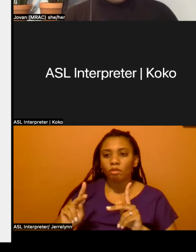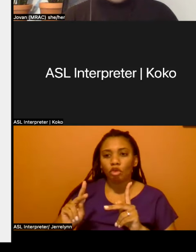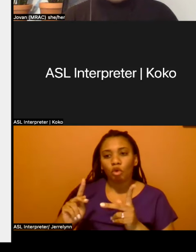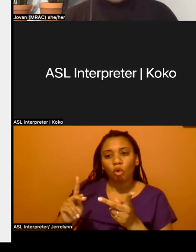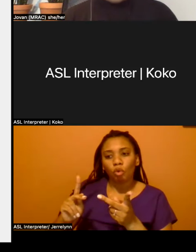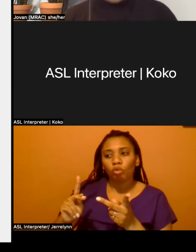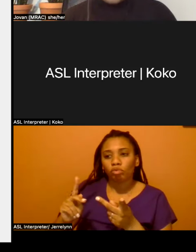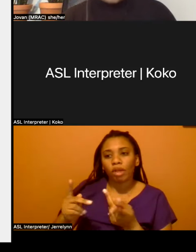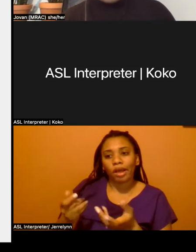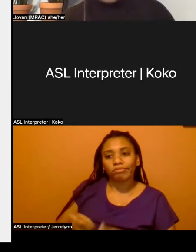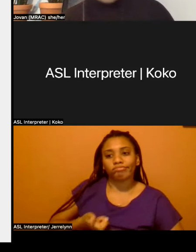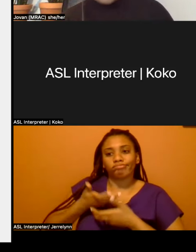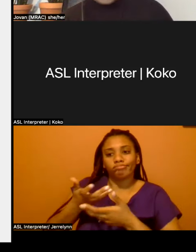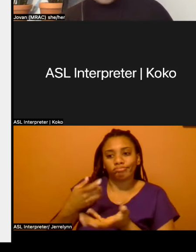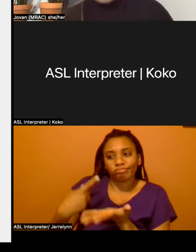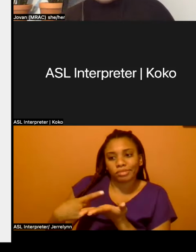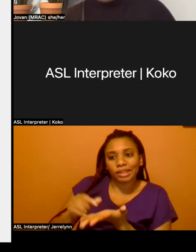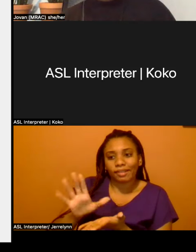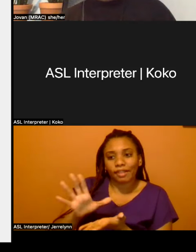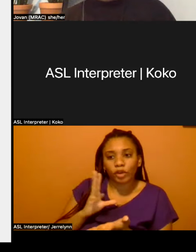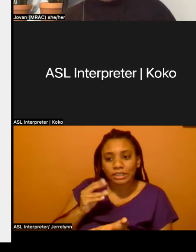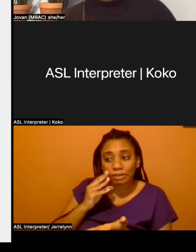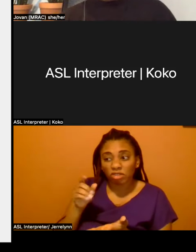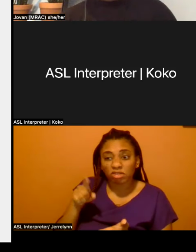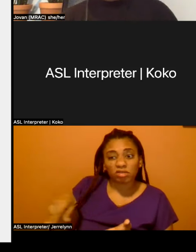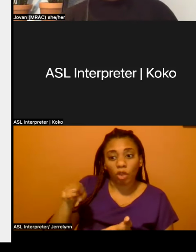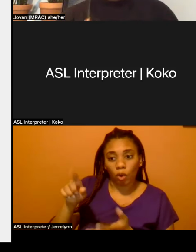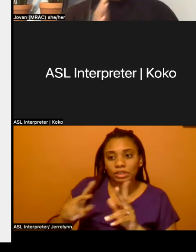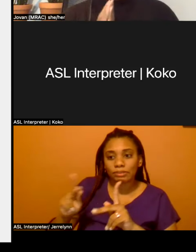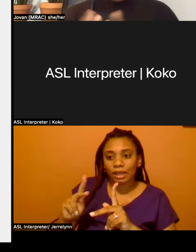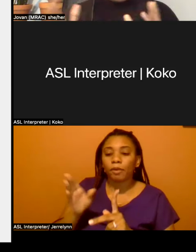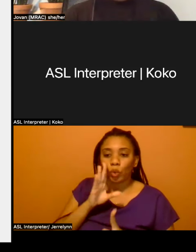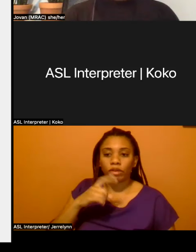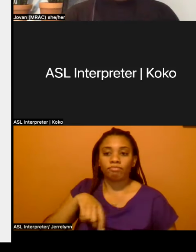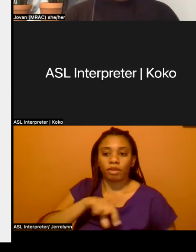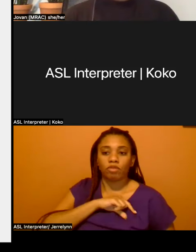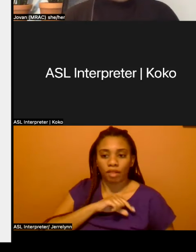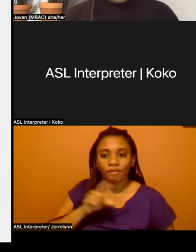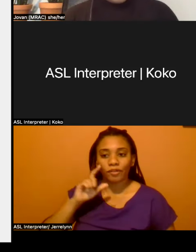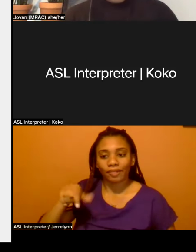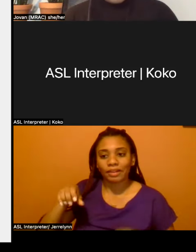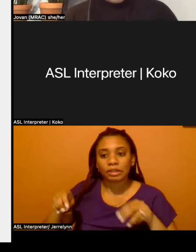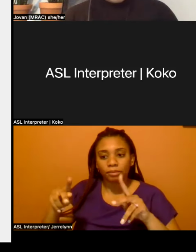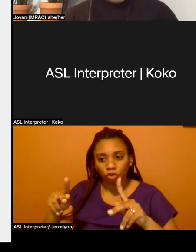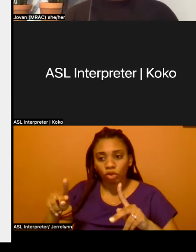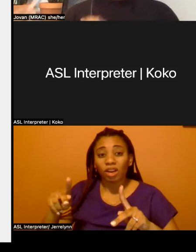would be eligible for this opportunity. So, of those 100 focus group participants,